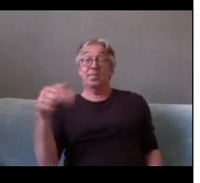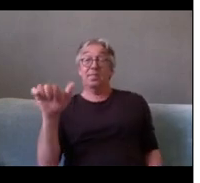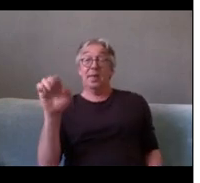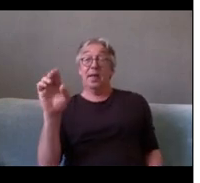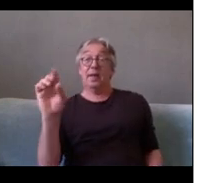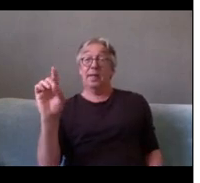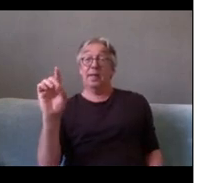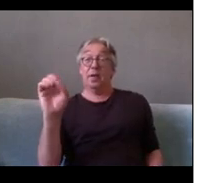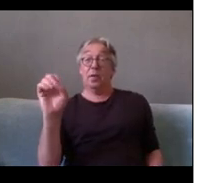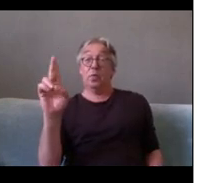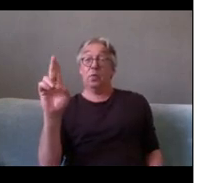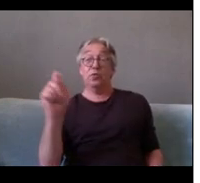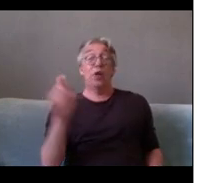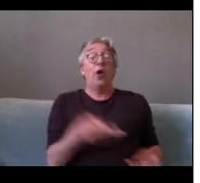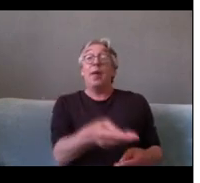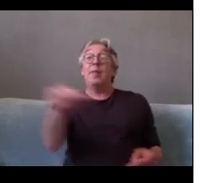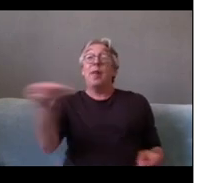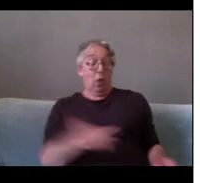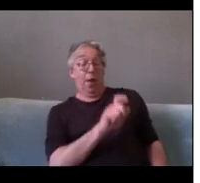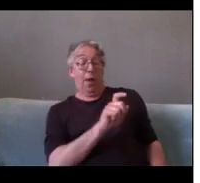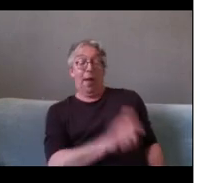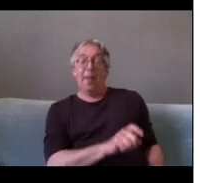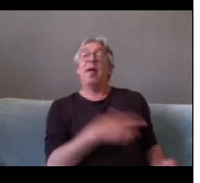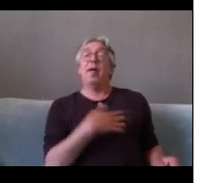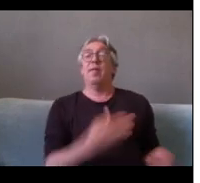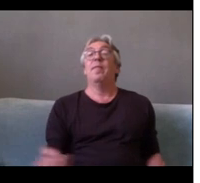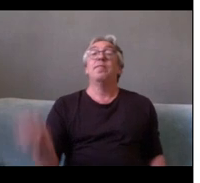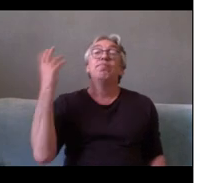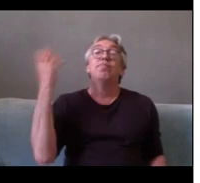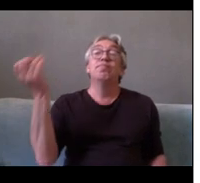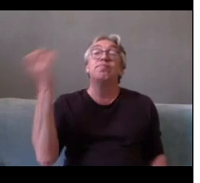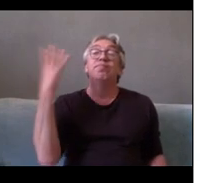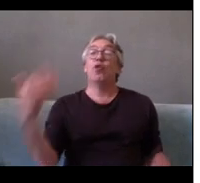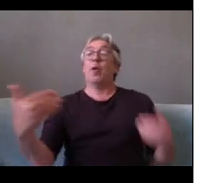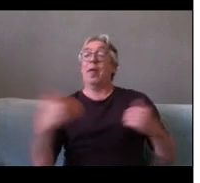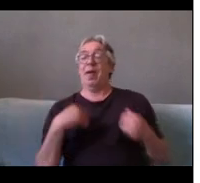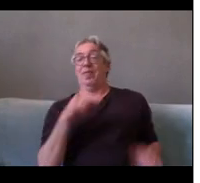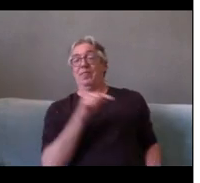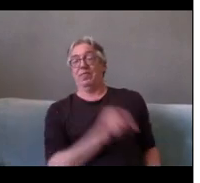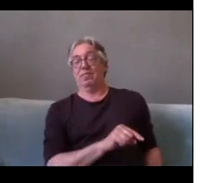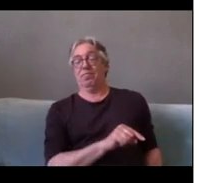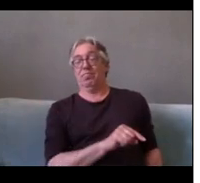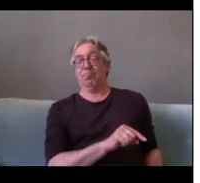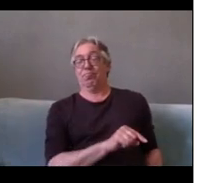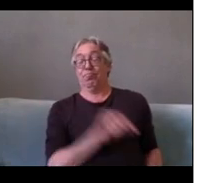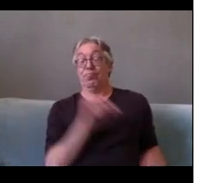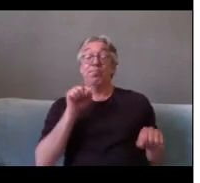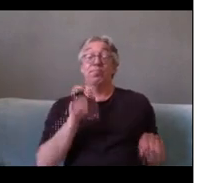So in case you miss any information it'll be sent to you all afterwards.